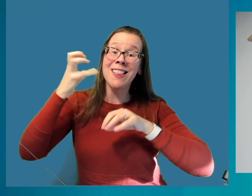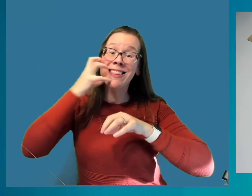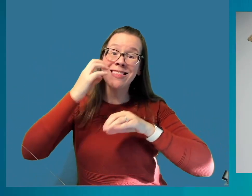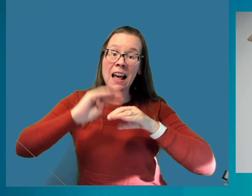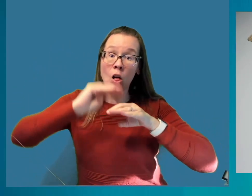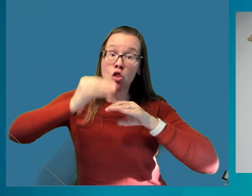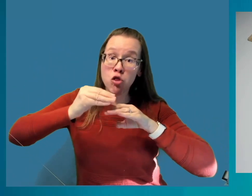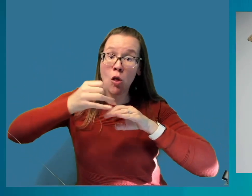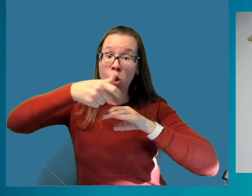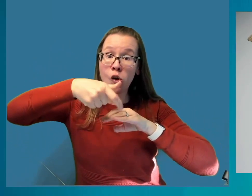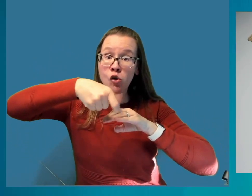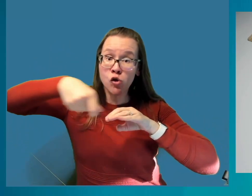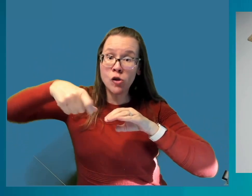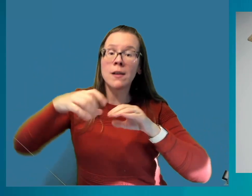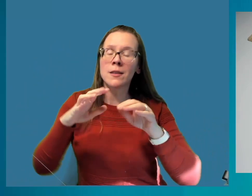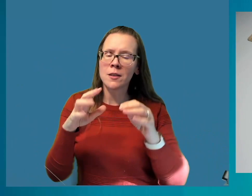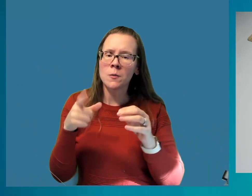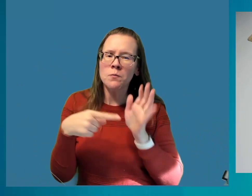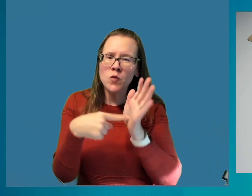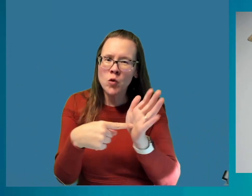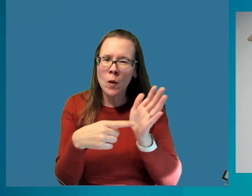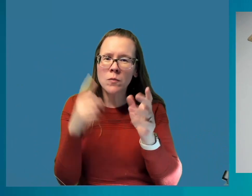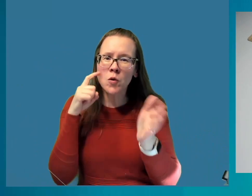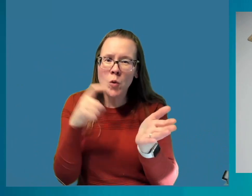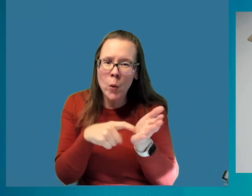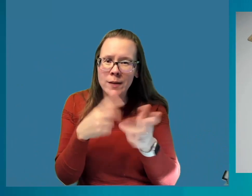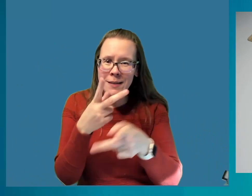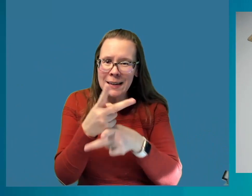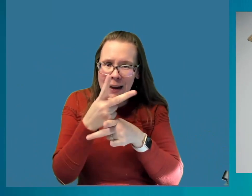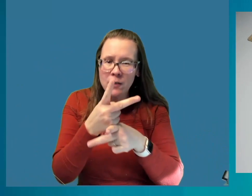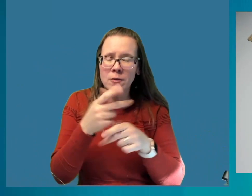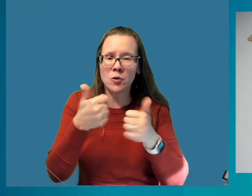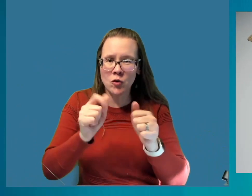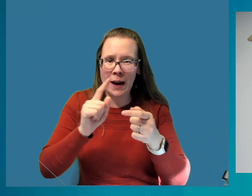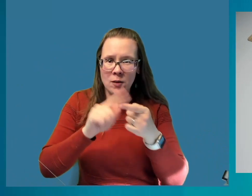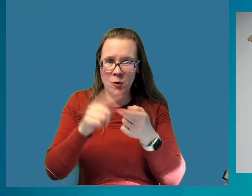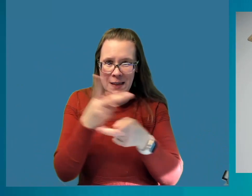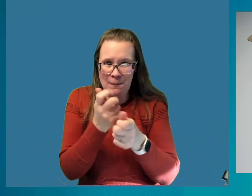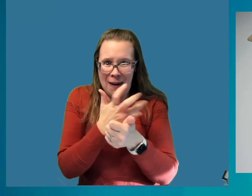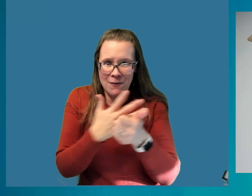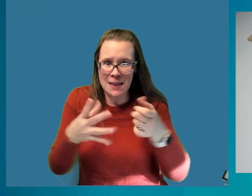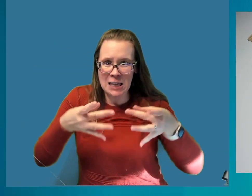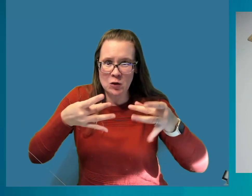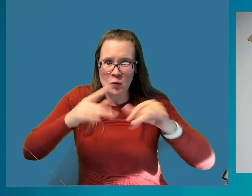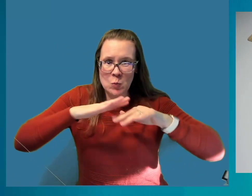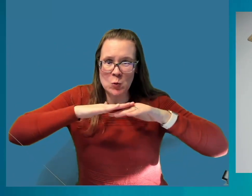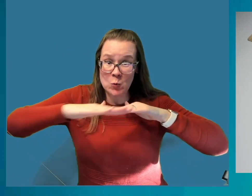real thick lines, um, because those will end up showing through once it dries on the paper. And